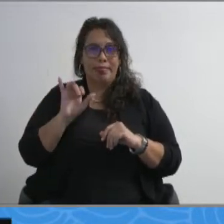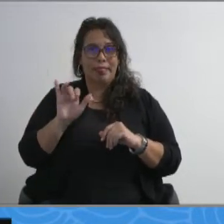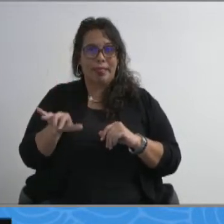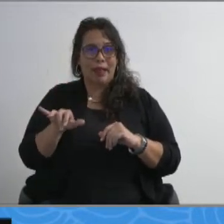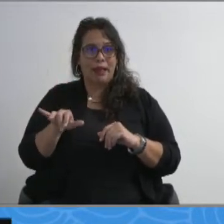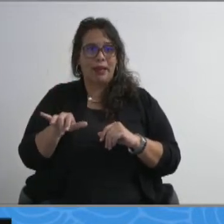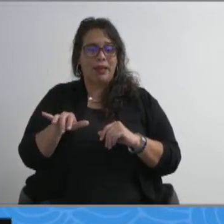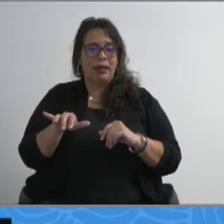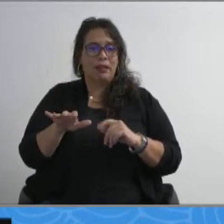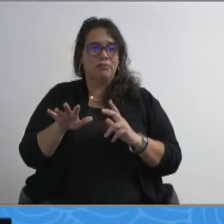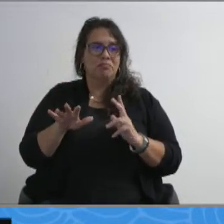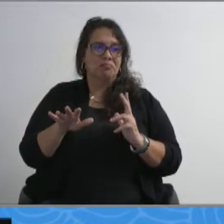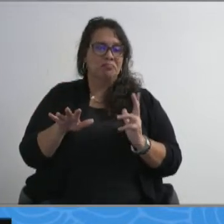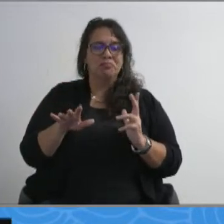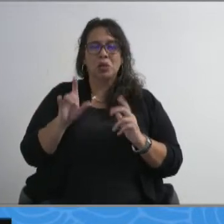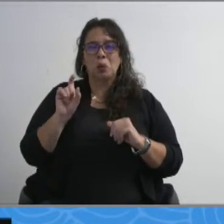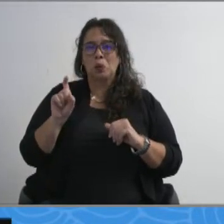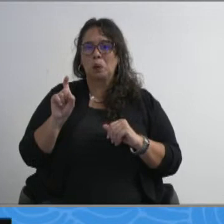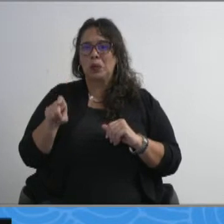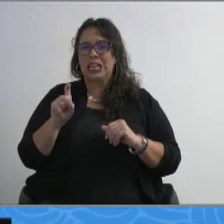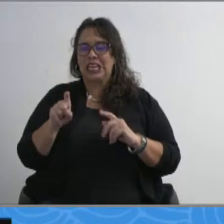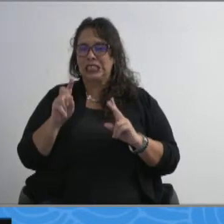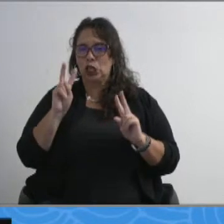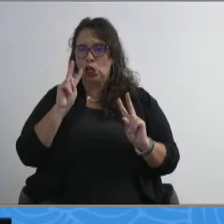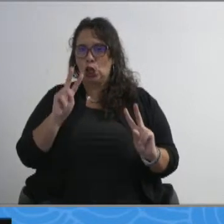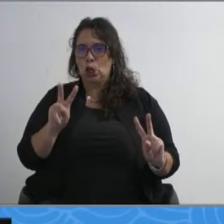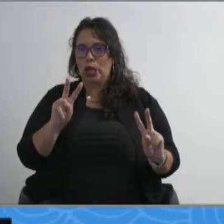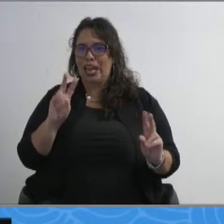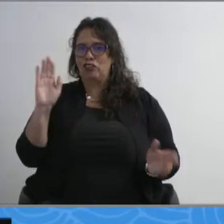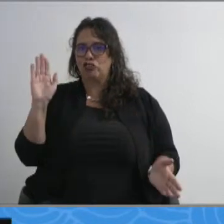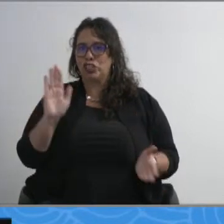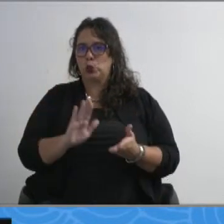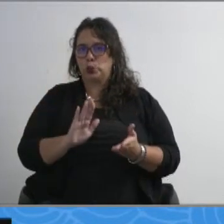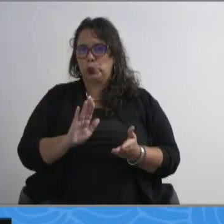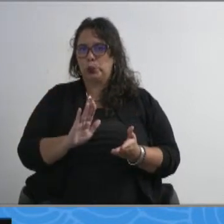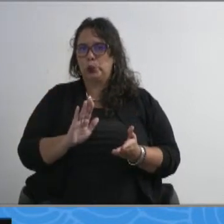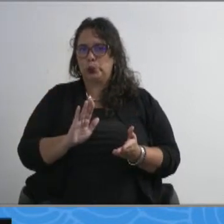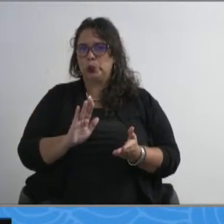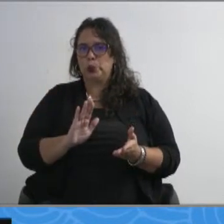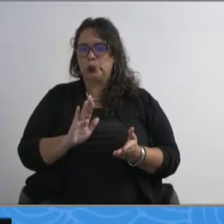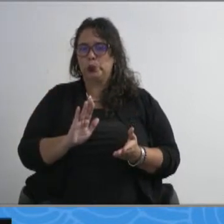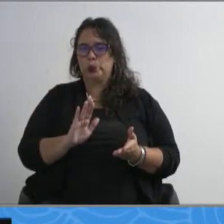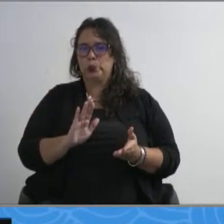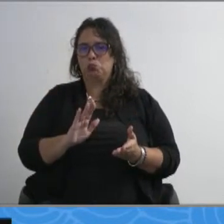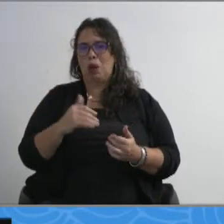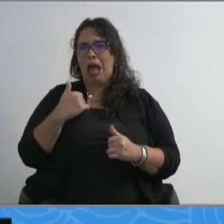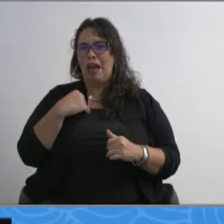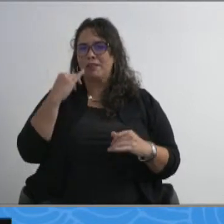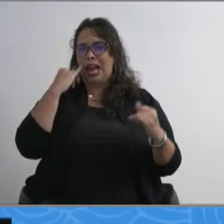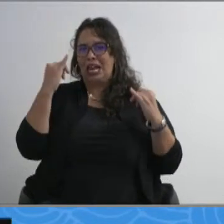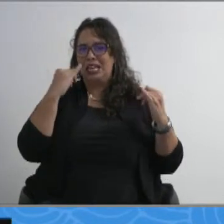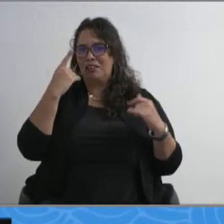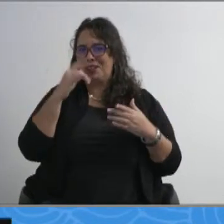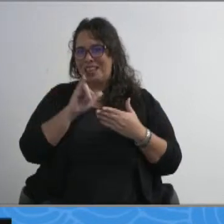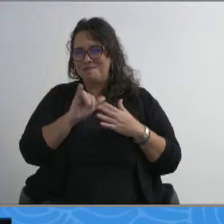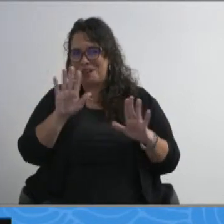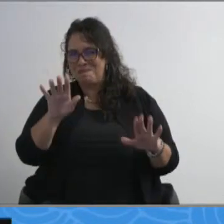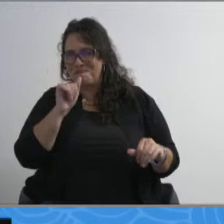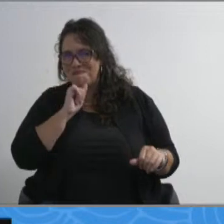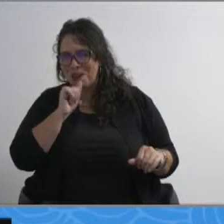probably one that we need to take a look at in reducing the amount of board authorizations. And I have an idea for that. So, but bear with me on that.